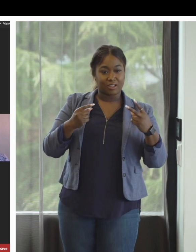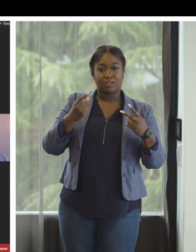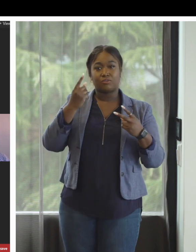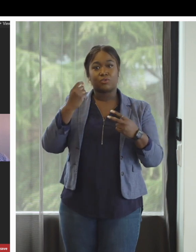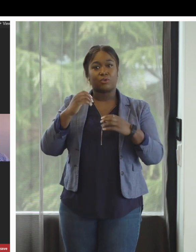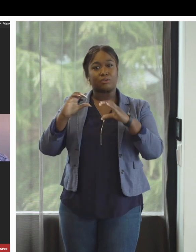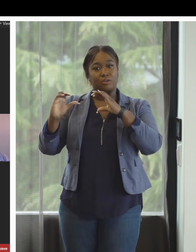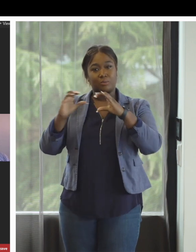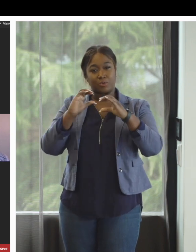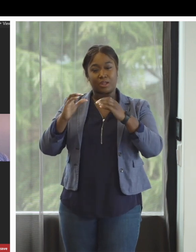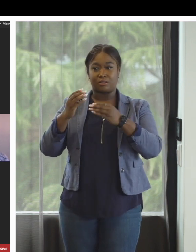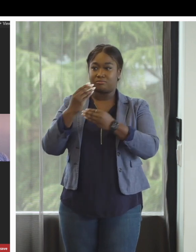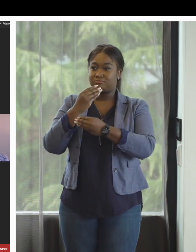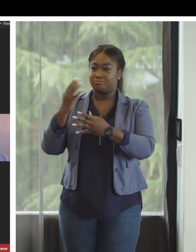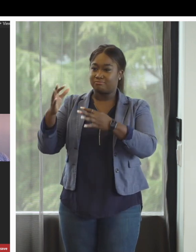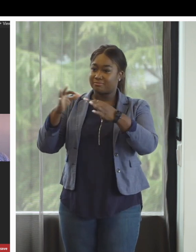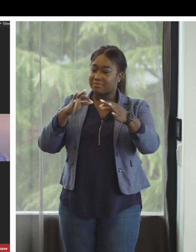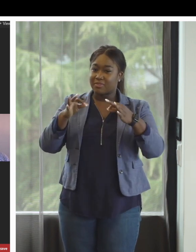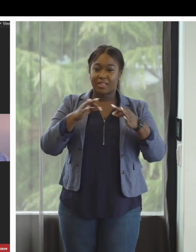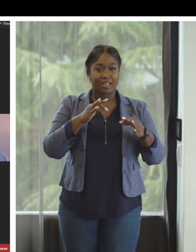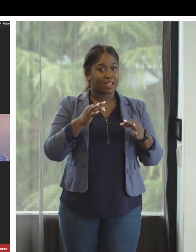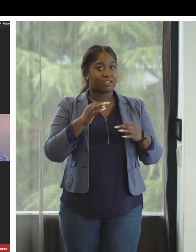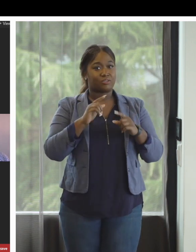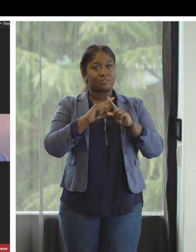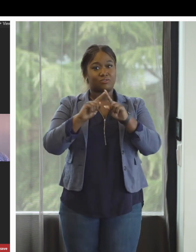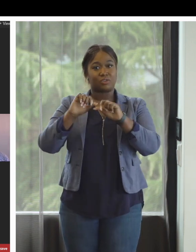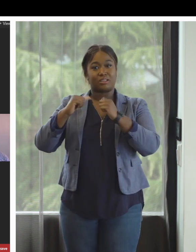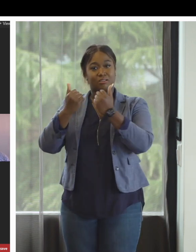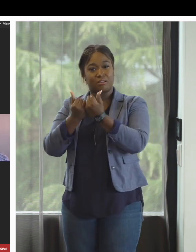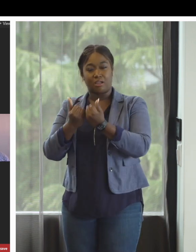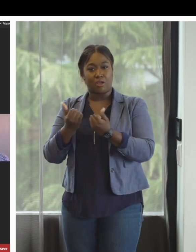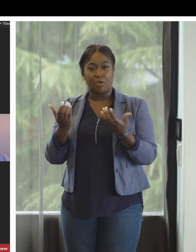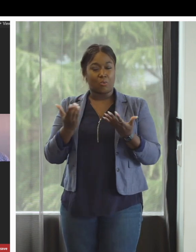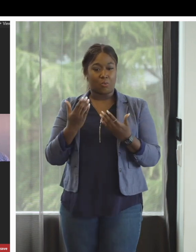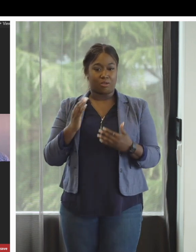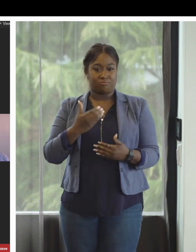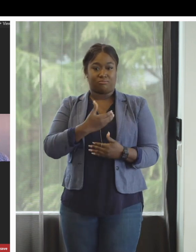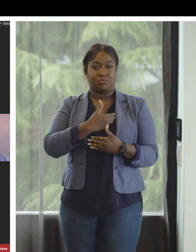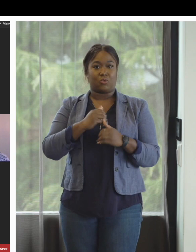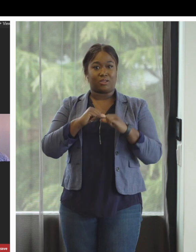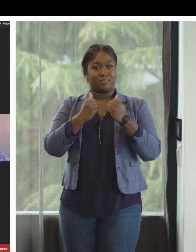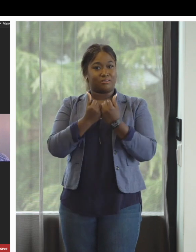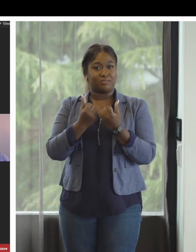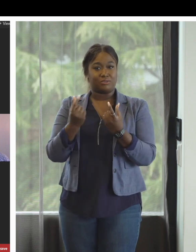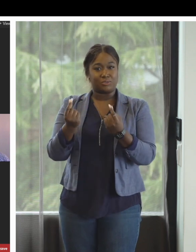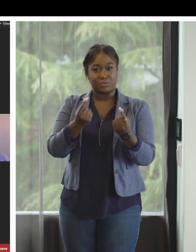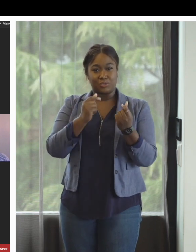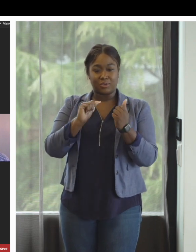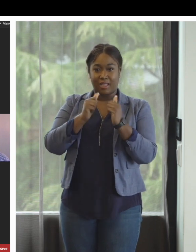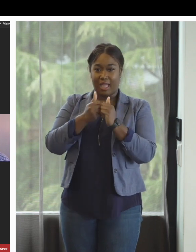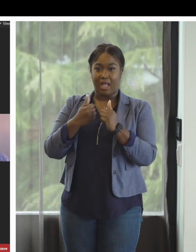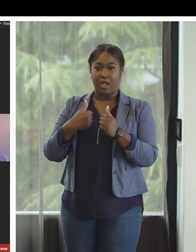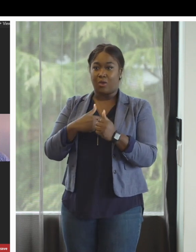sort of understand what it is and what we are -- ultimately asking to pilot. .